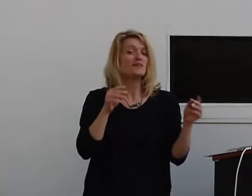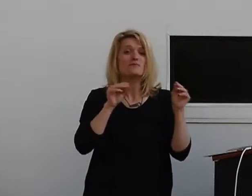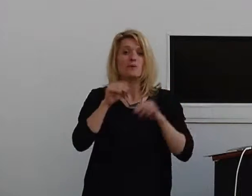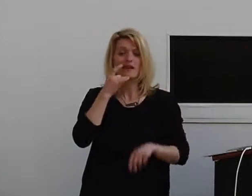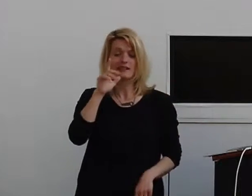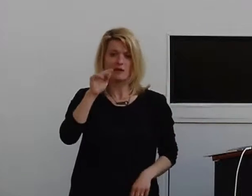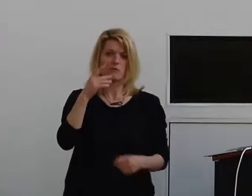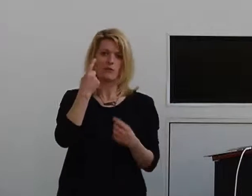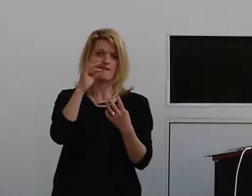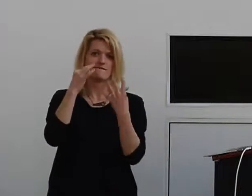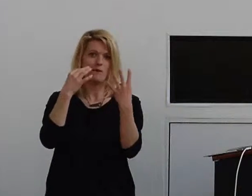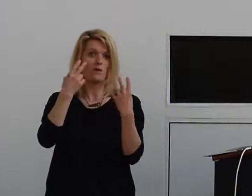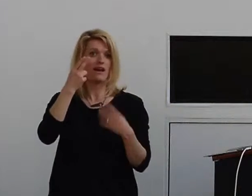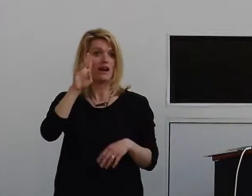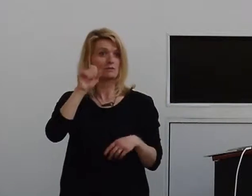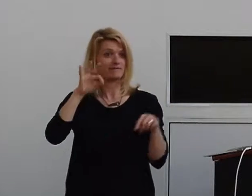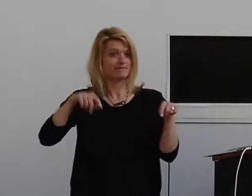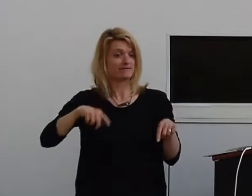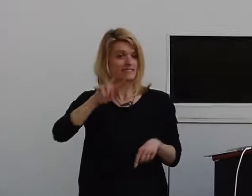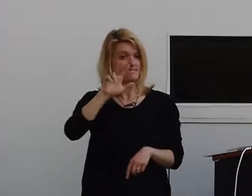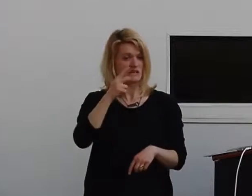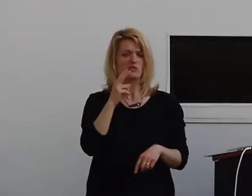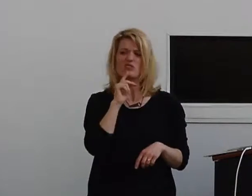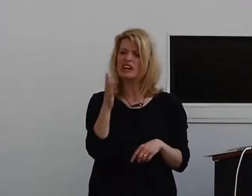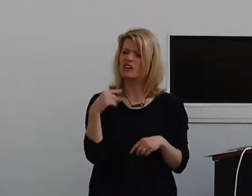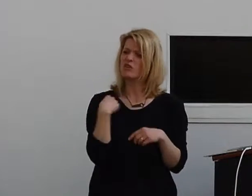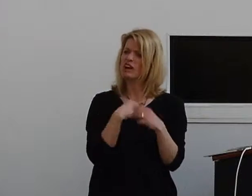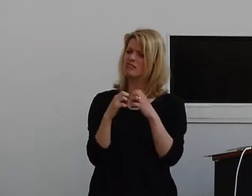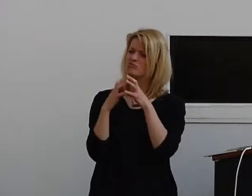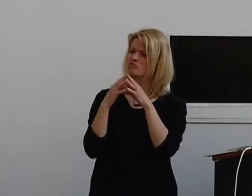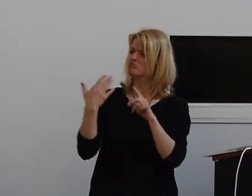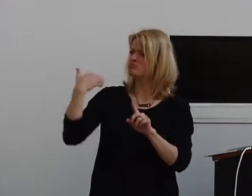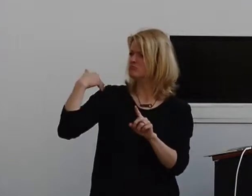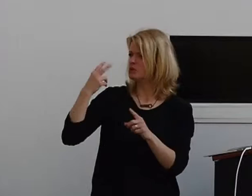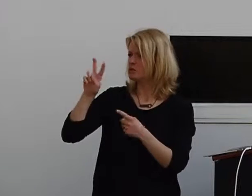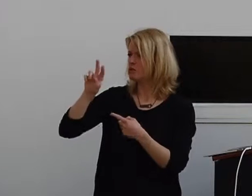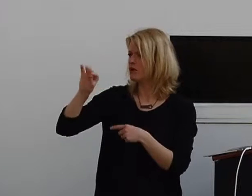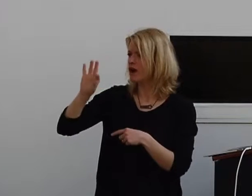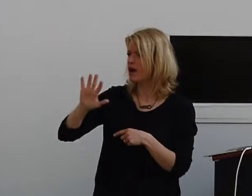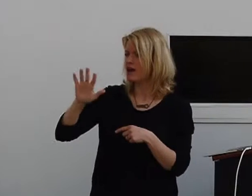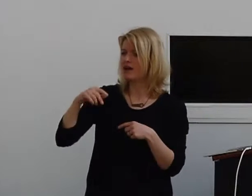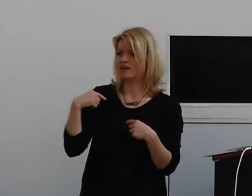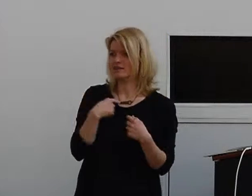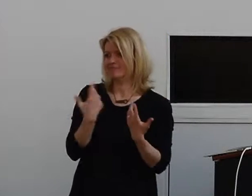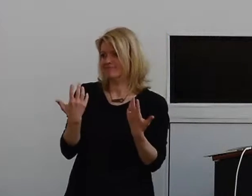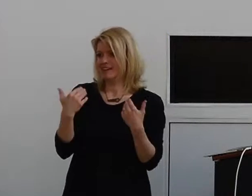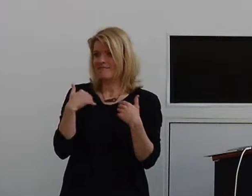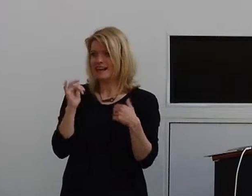The Motion Light Lab is one of the four hubs here at VL2. We started in 2009,